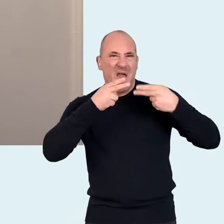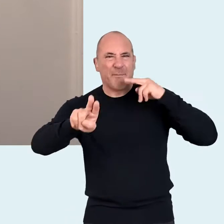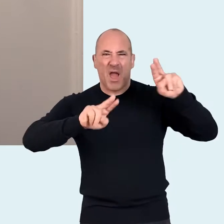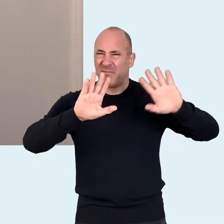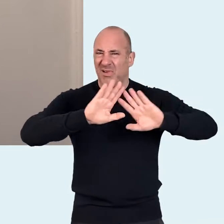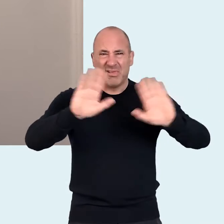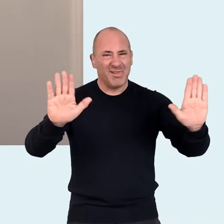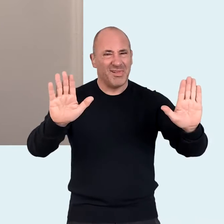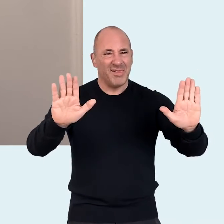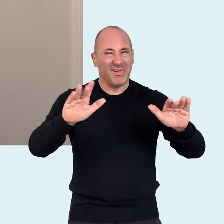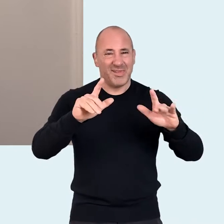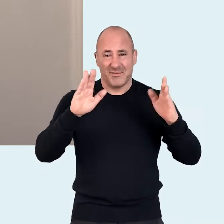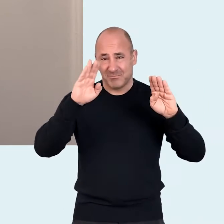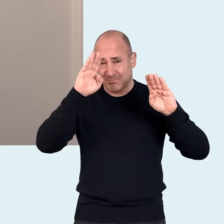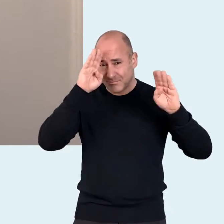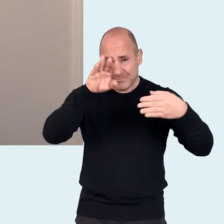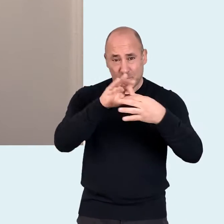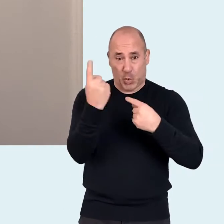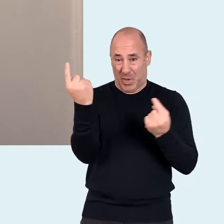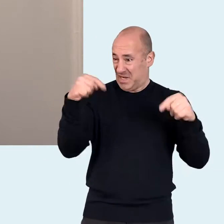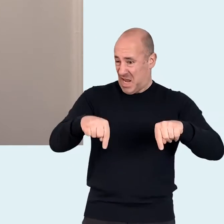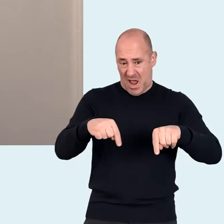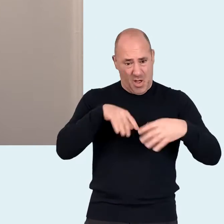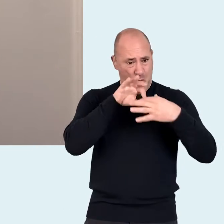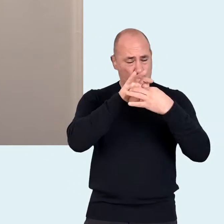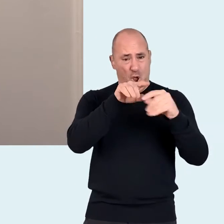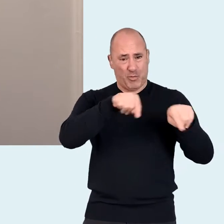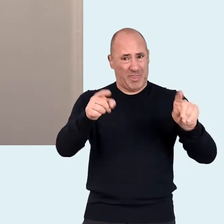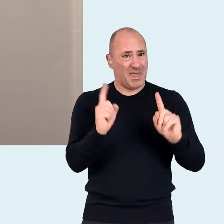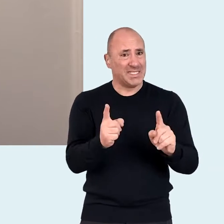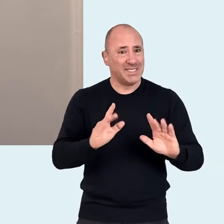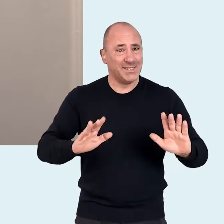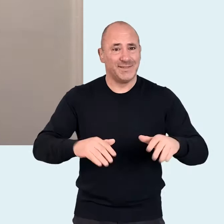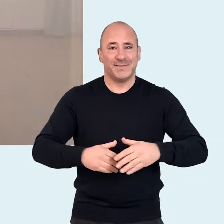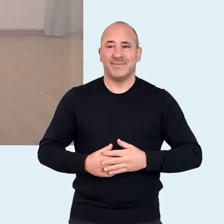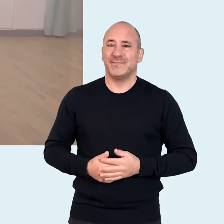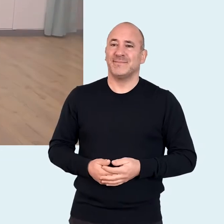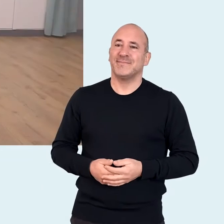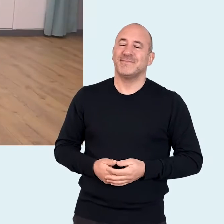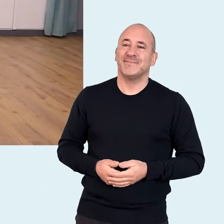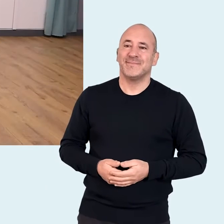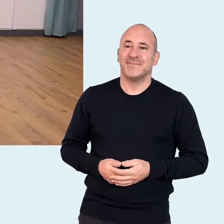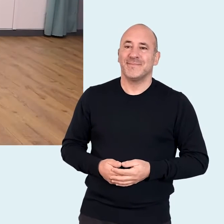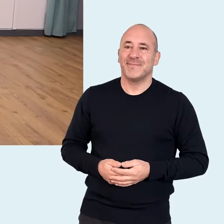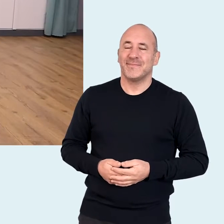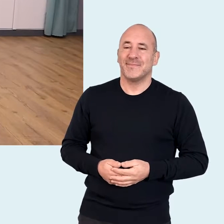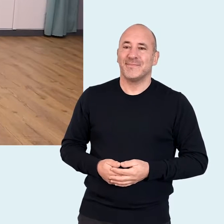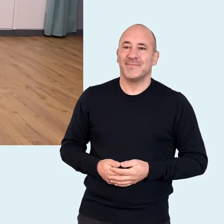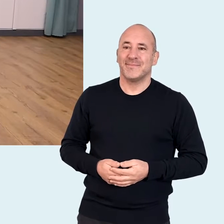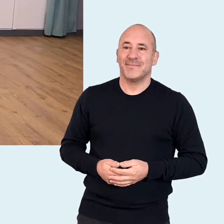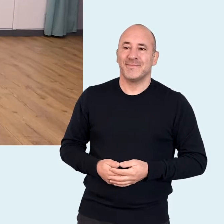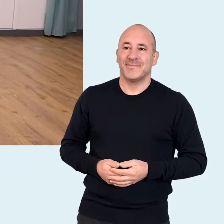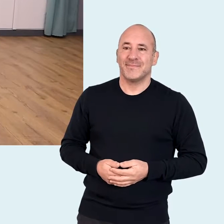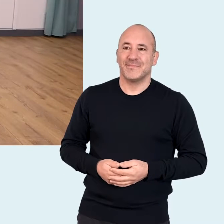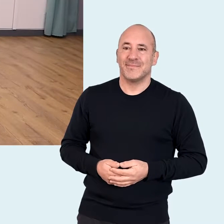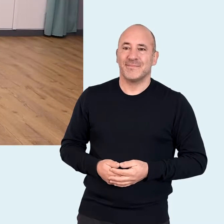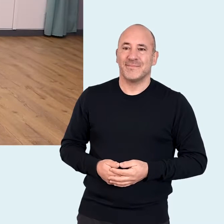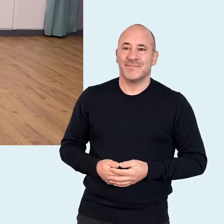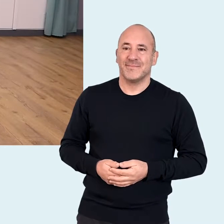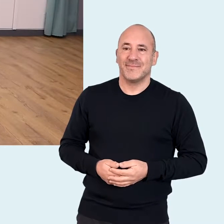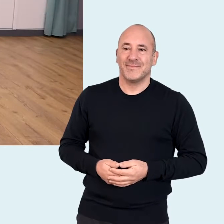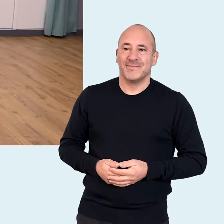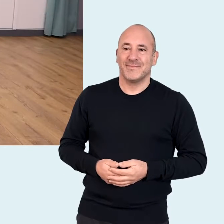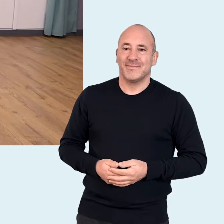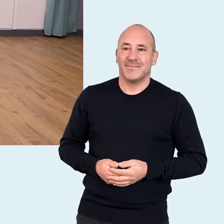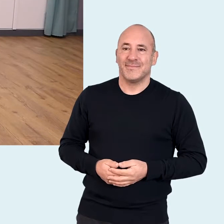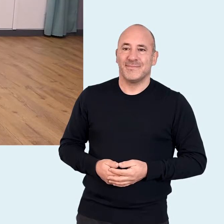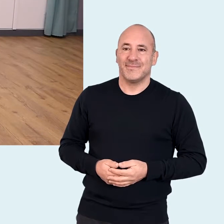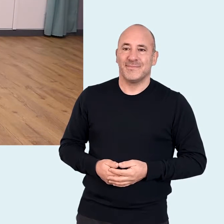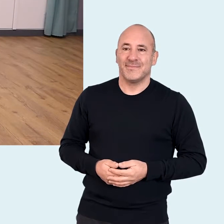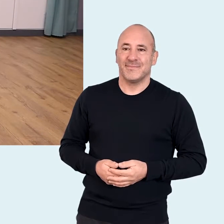labels that we put on each other and just to work with people who are in that room at